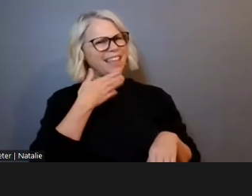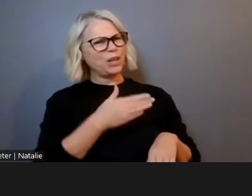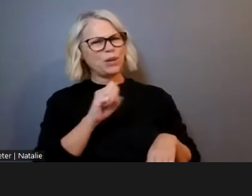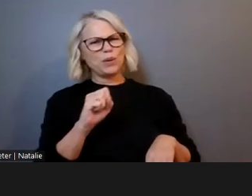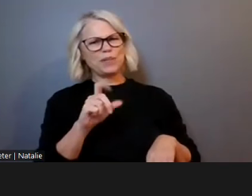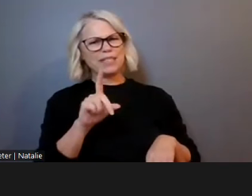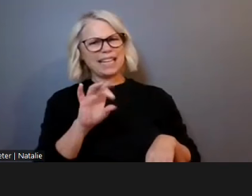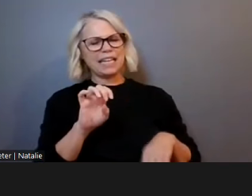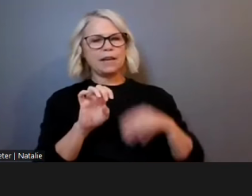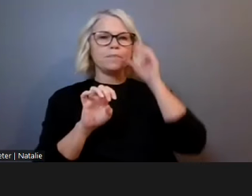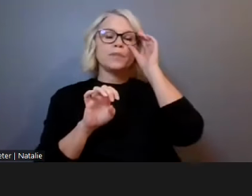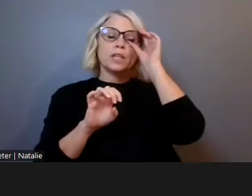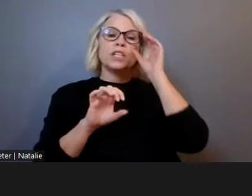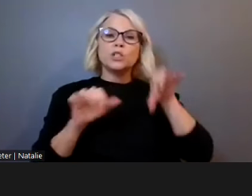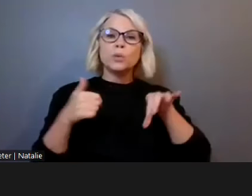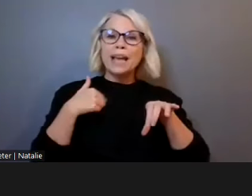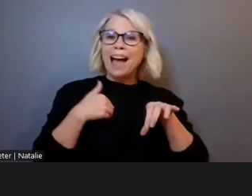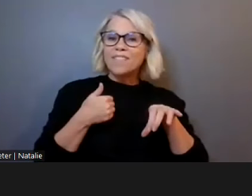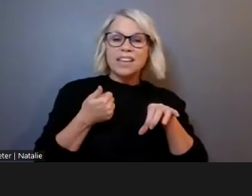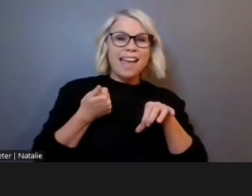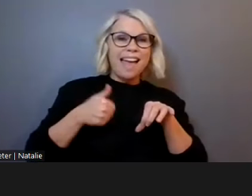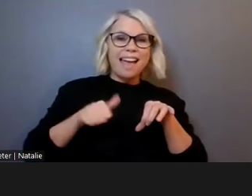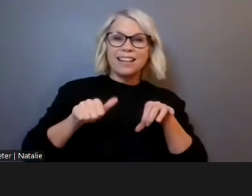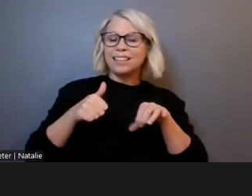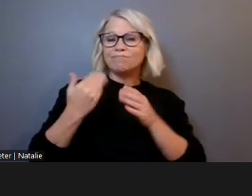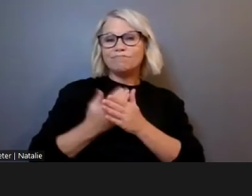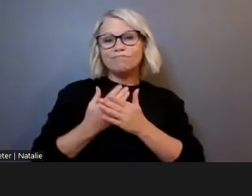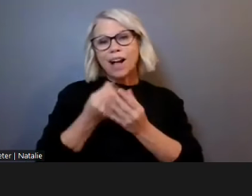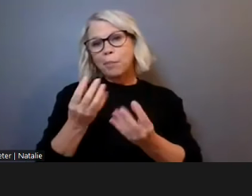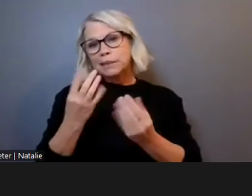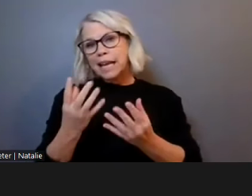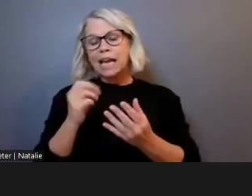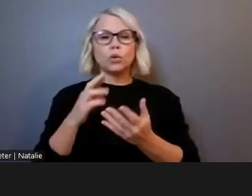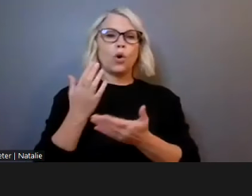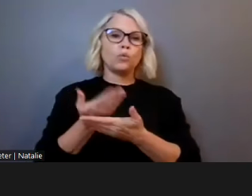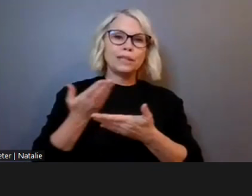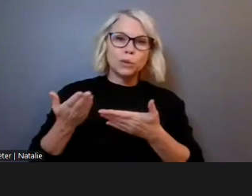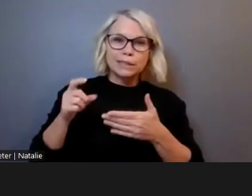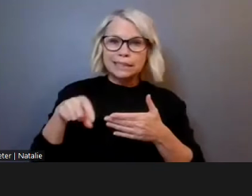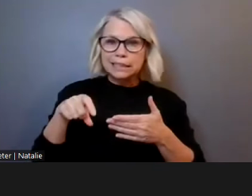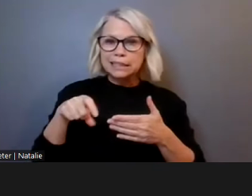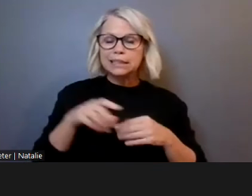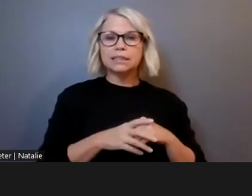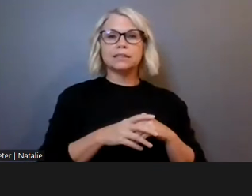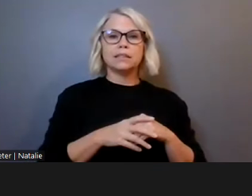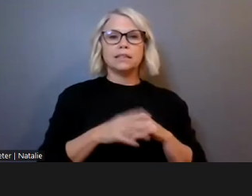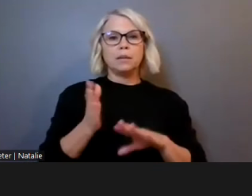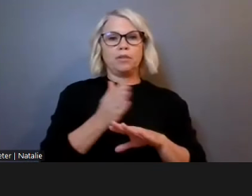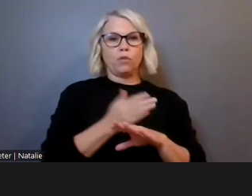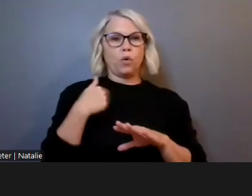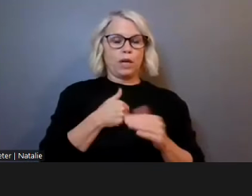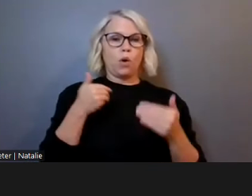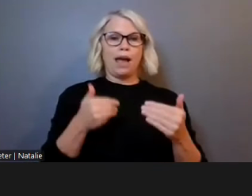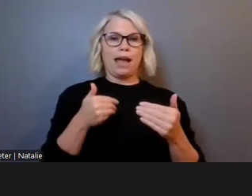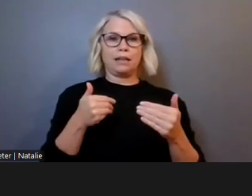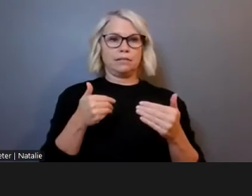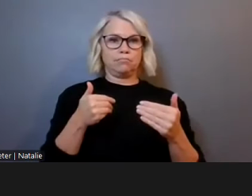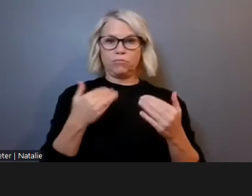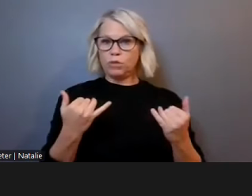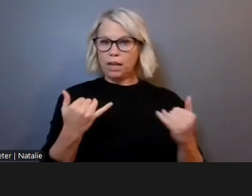Do we have any updates or resource needs before we go ahead and mov eon today?